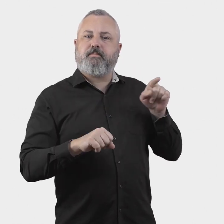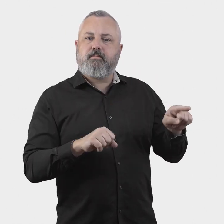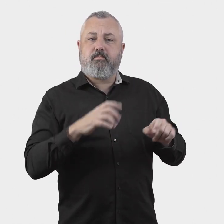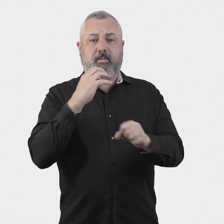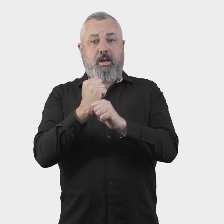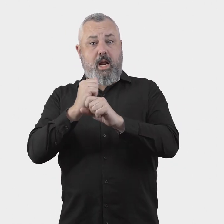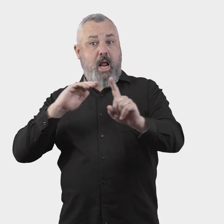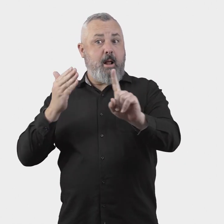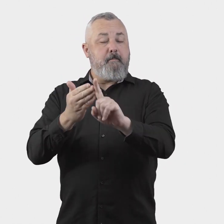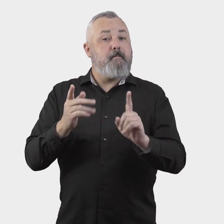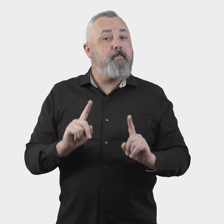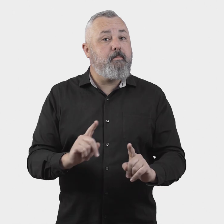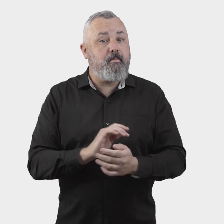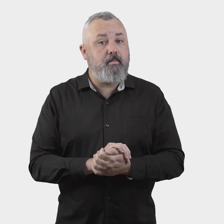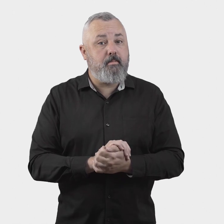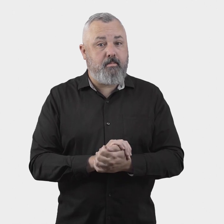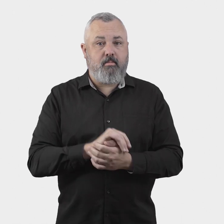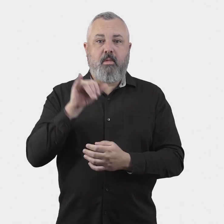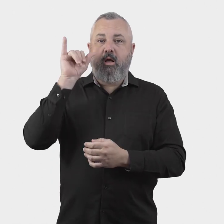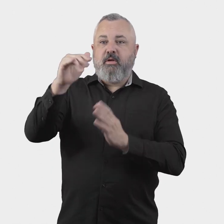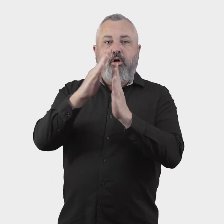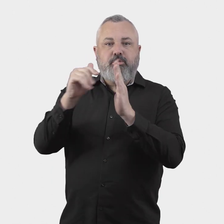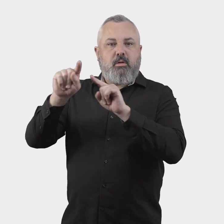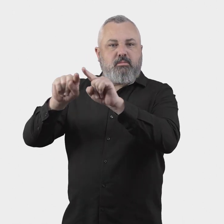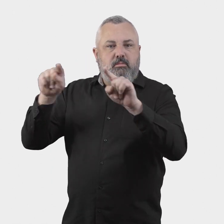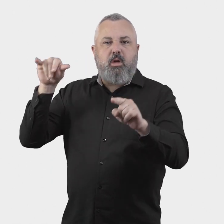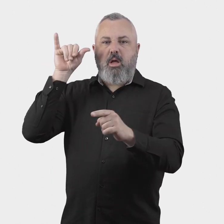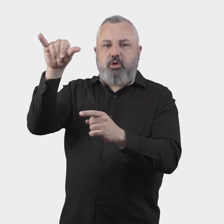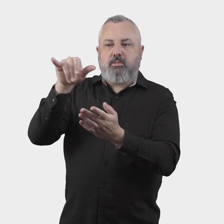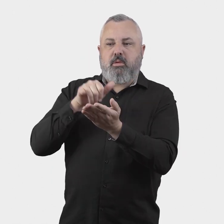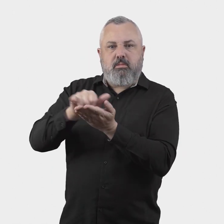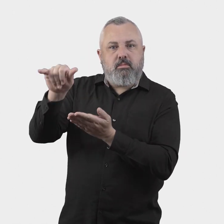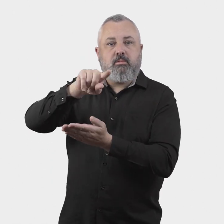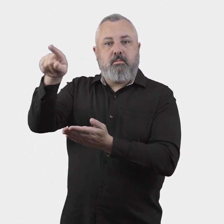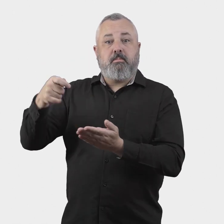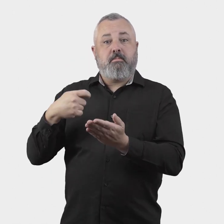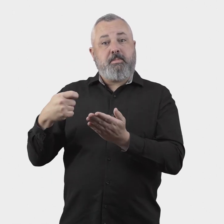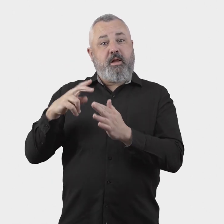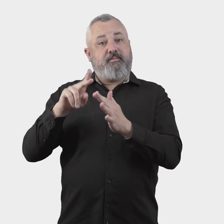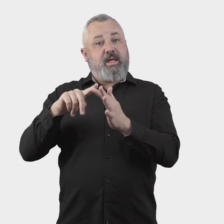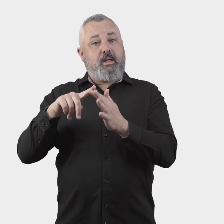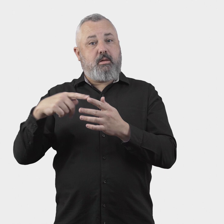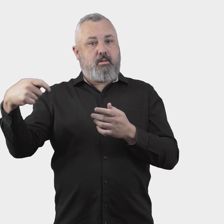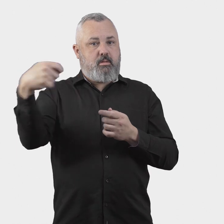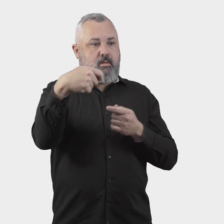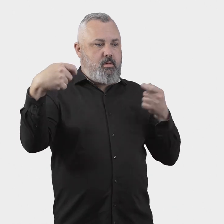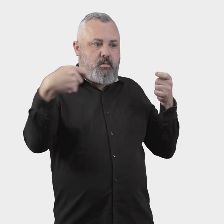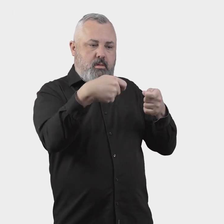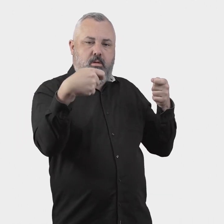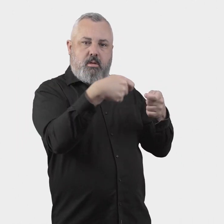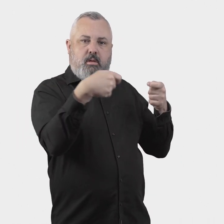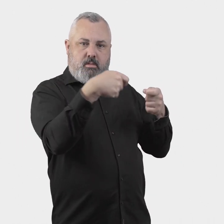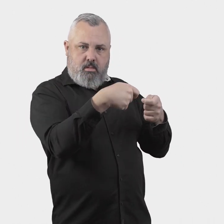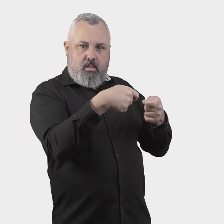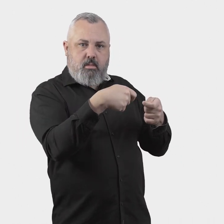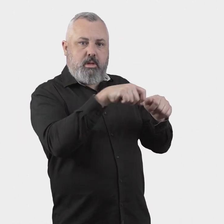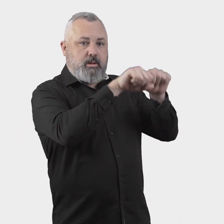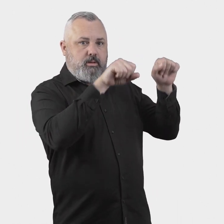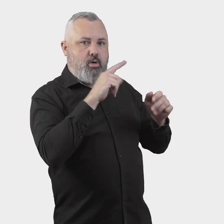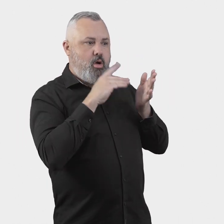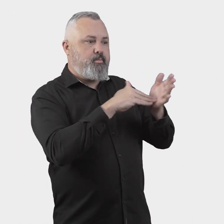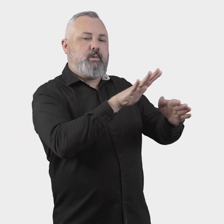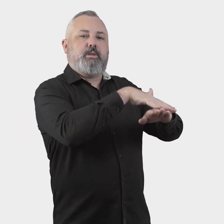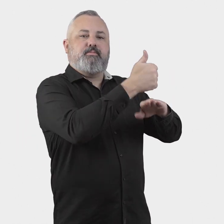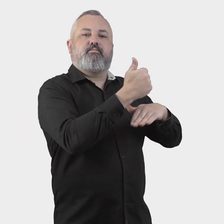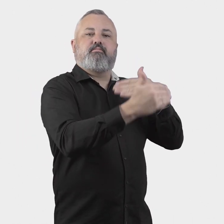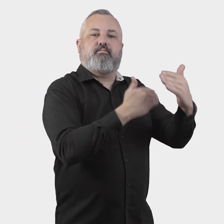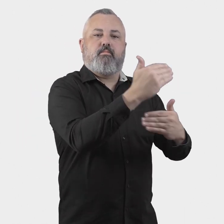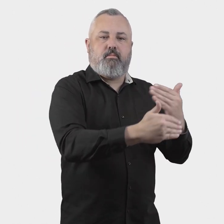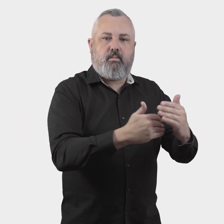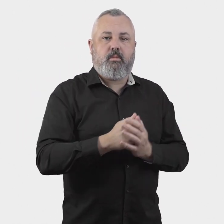The government intends that payments by scheme members will fund the scheme’s operations.